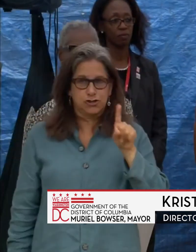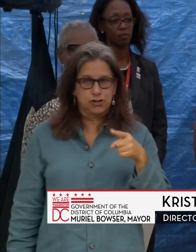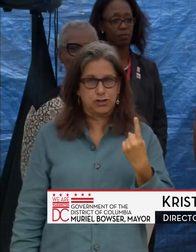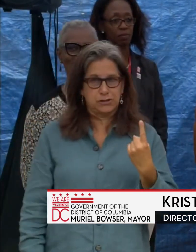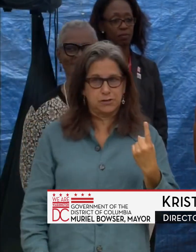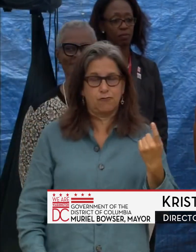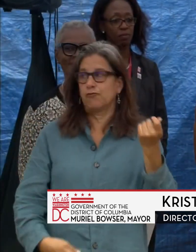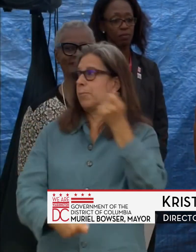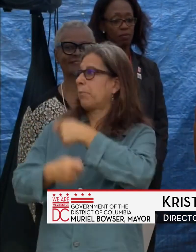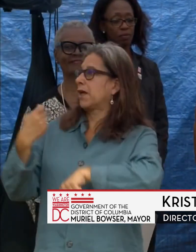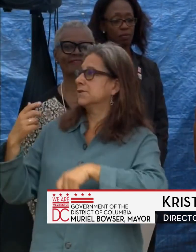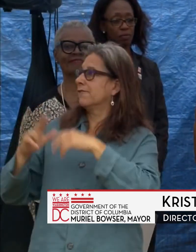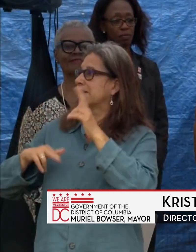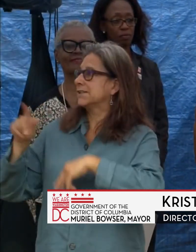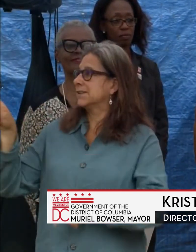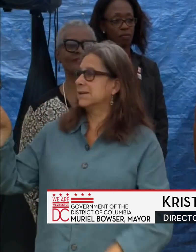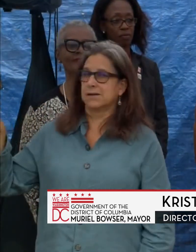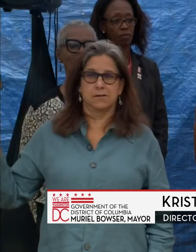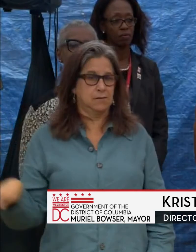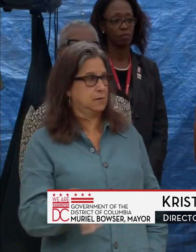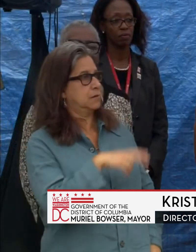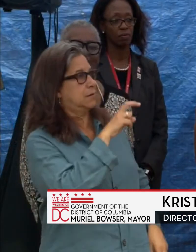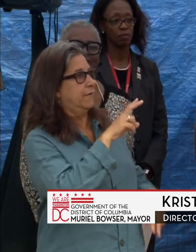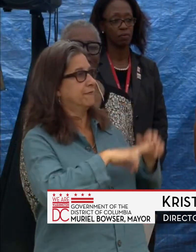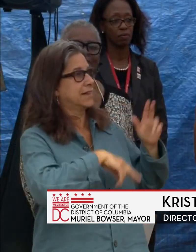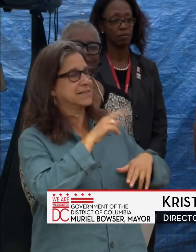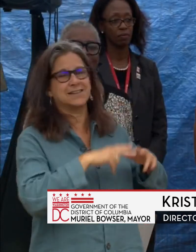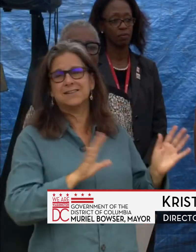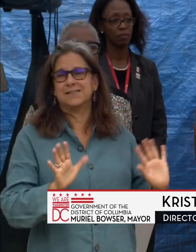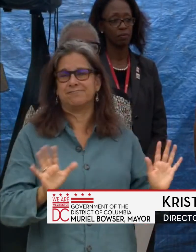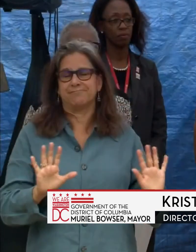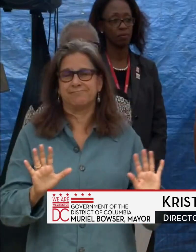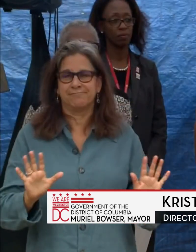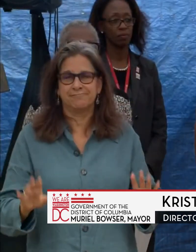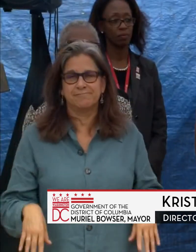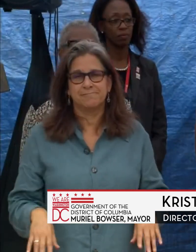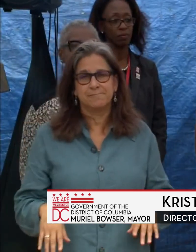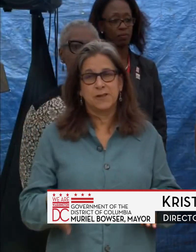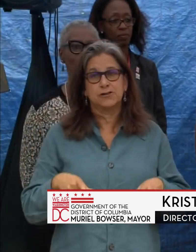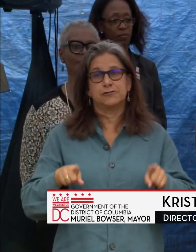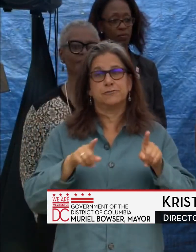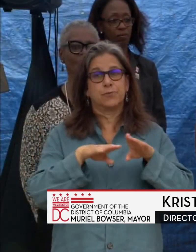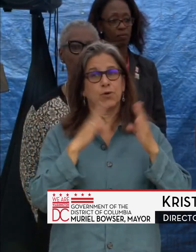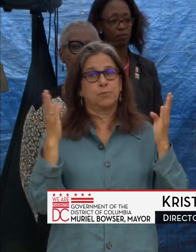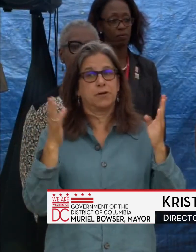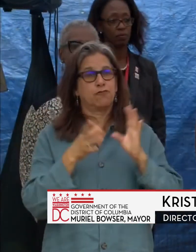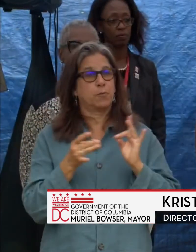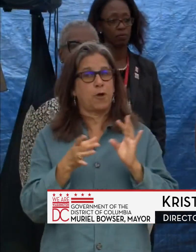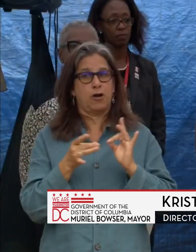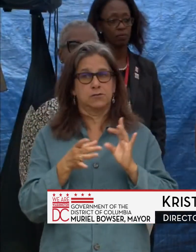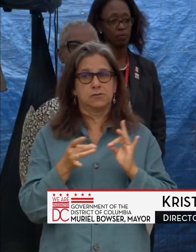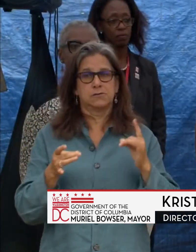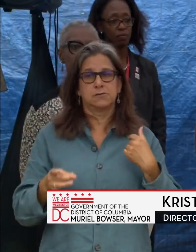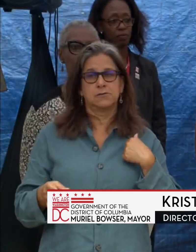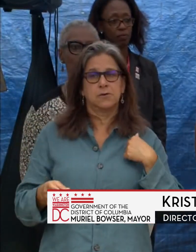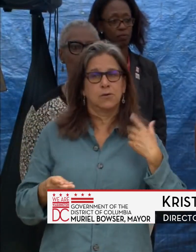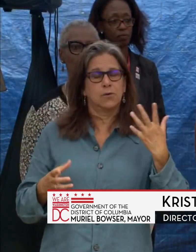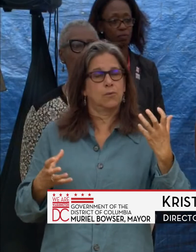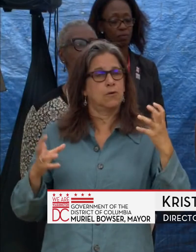SO AS YOU HEARD DURING THE OPENING REMARKS, OUR INTENTION IS ON PREVENTING HOMELESSNESS WHENEVER WE CAN.